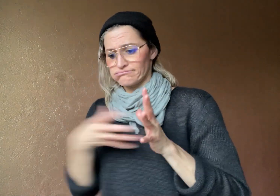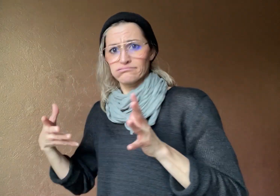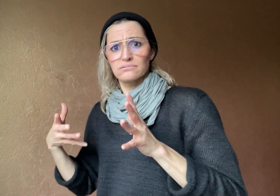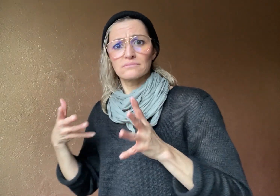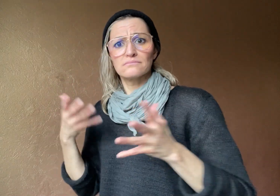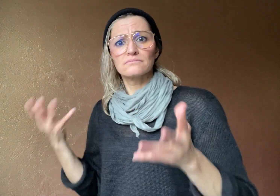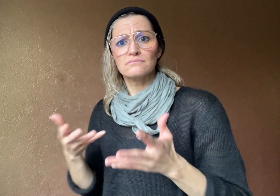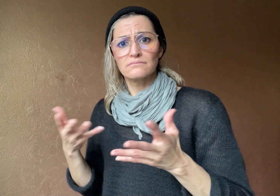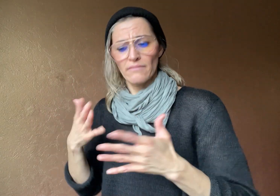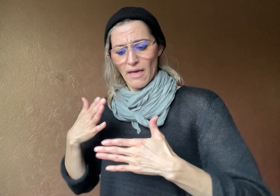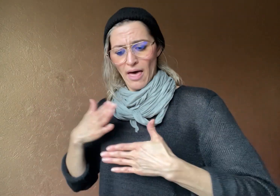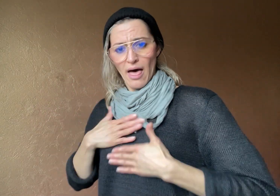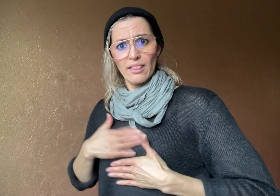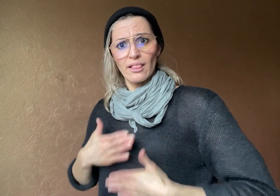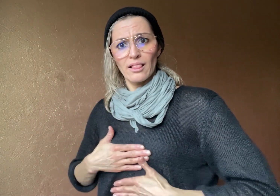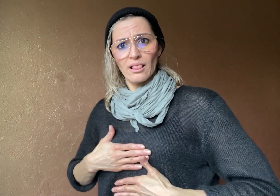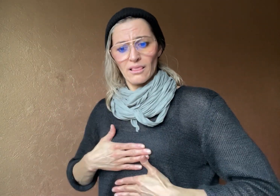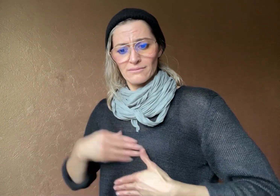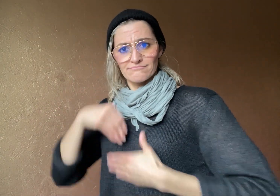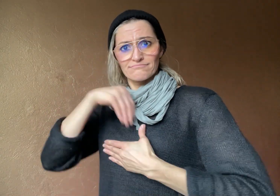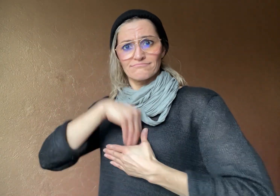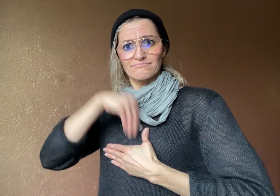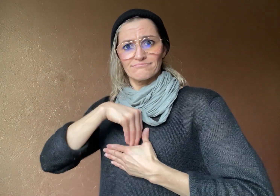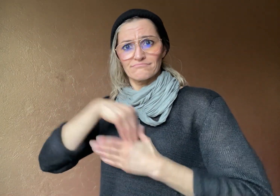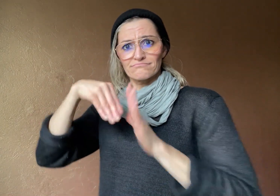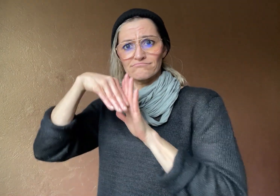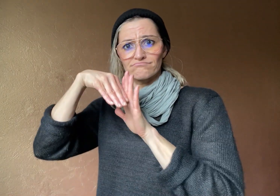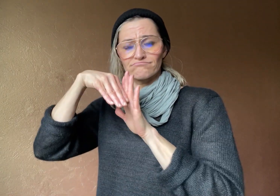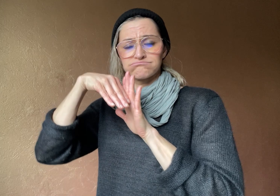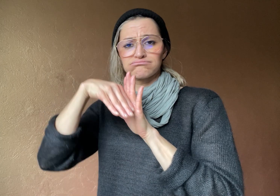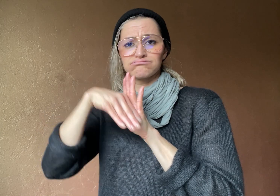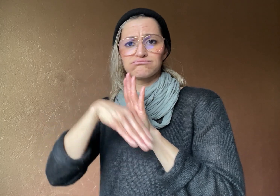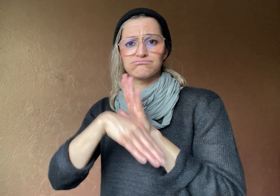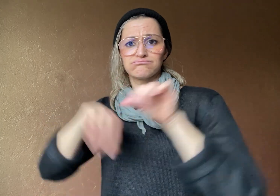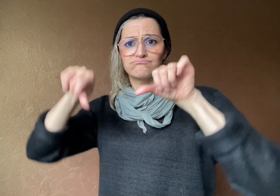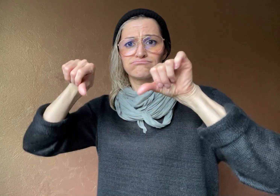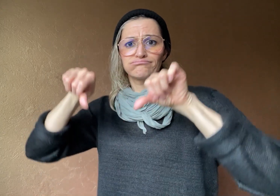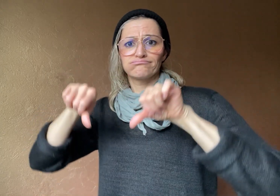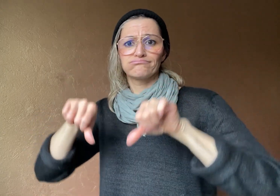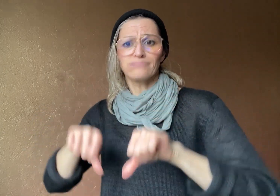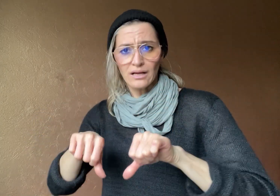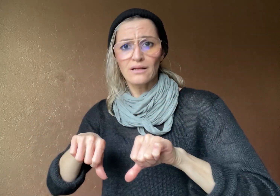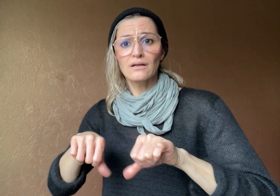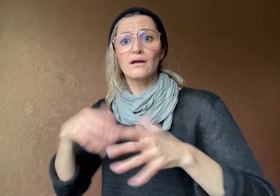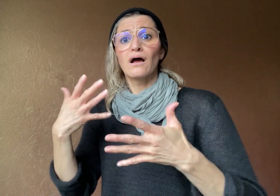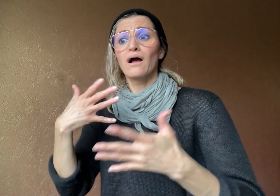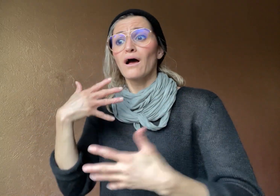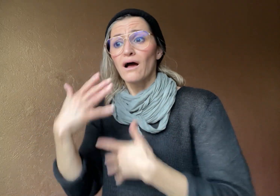to their health conditions worsening and resulting in